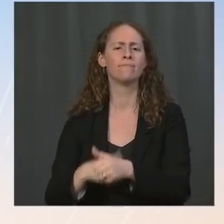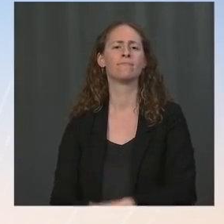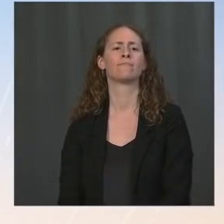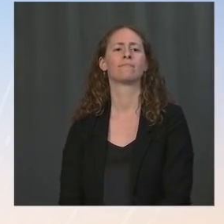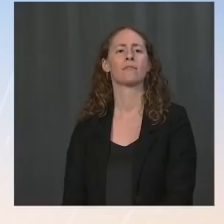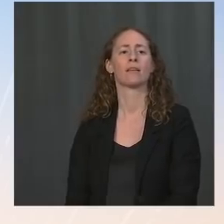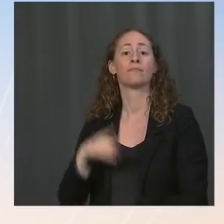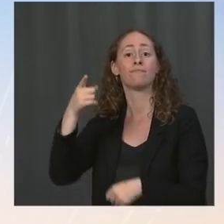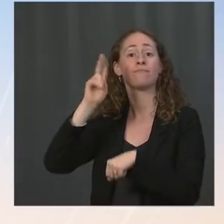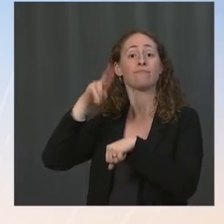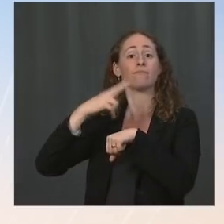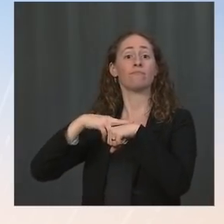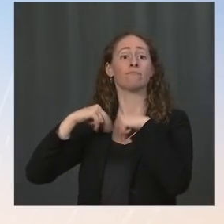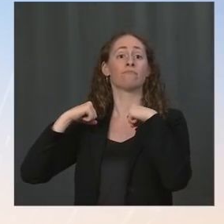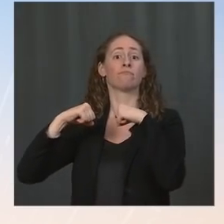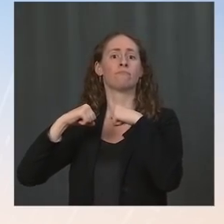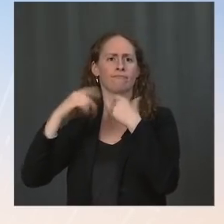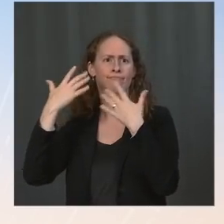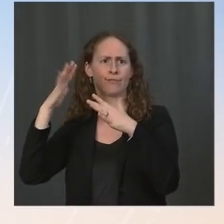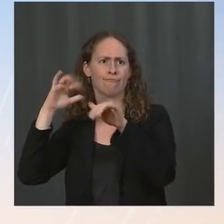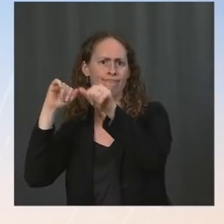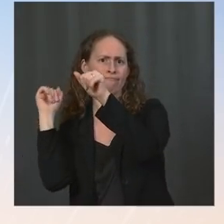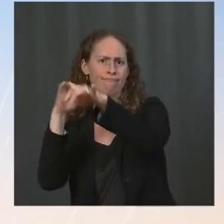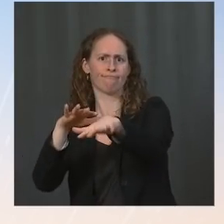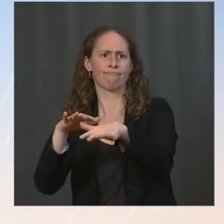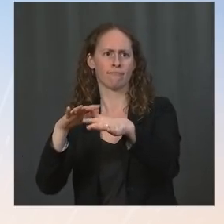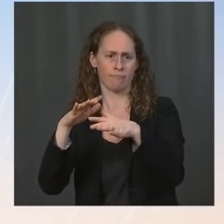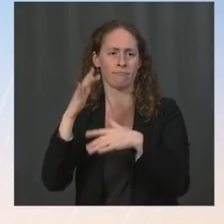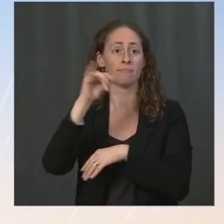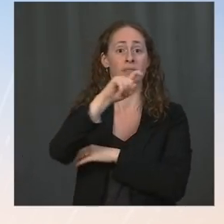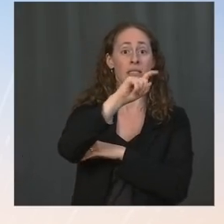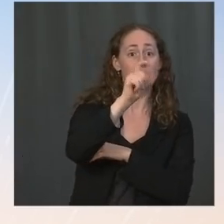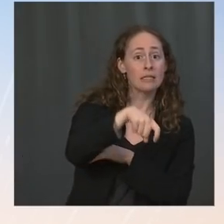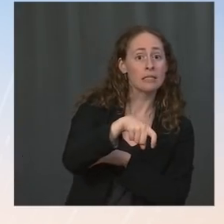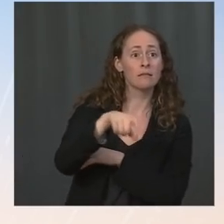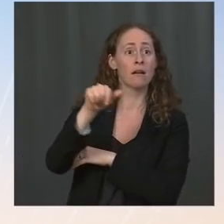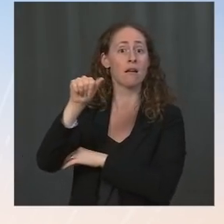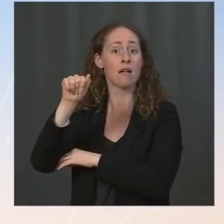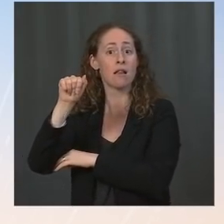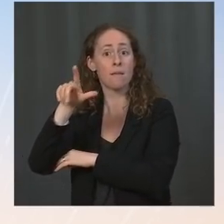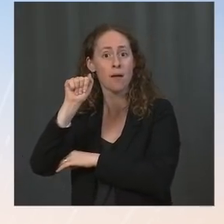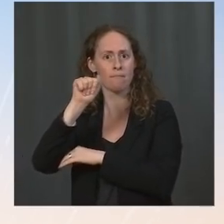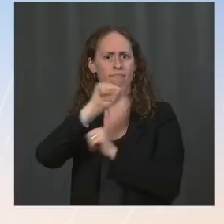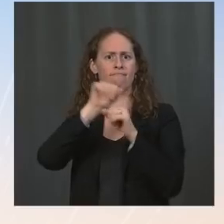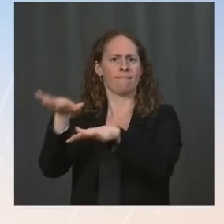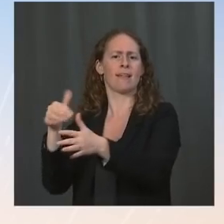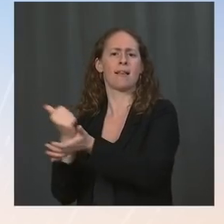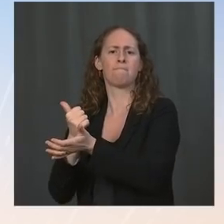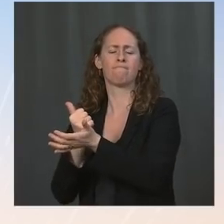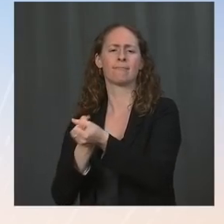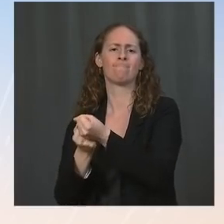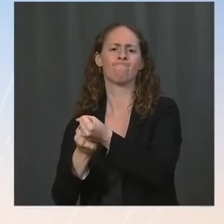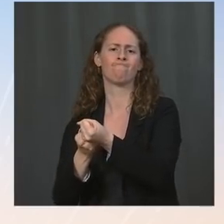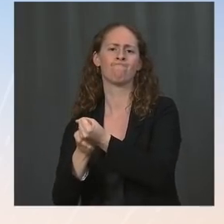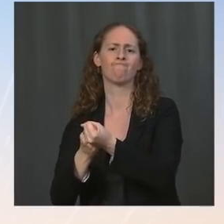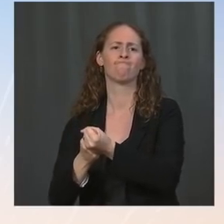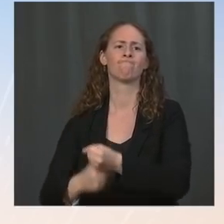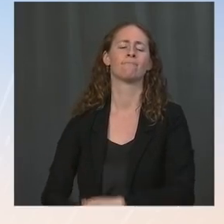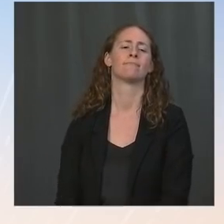Mississippi, Texas, and Alabama to support response efforts. And finally, the Air -- Army Corps of Engineers has activated planning and response teams